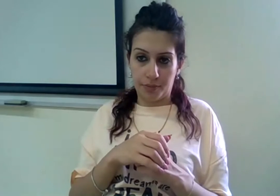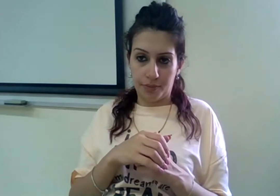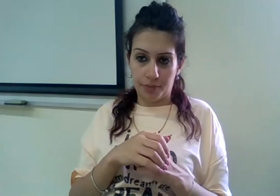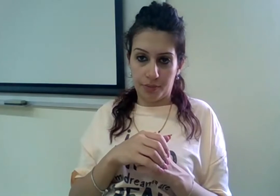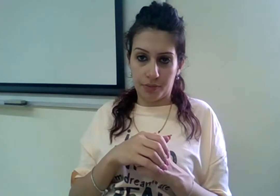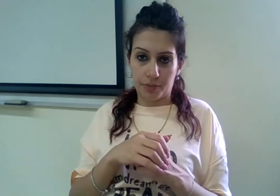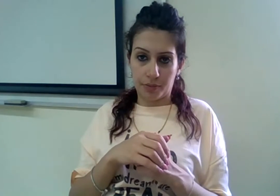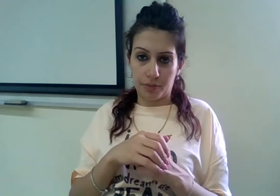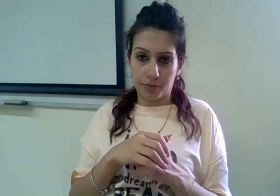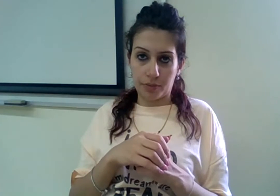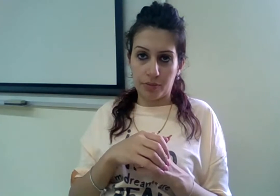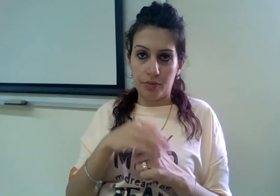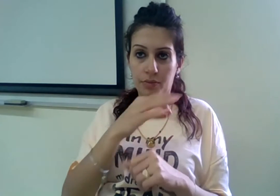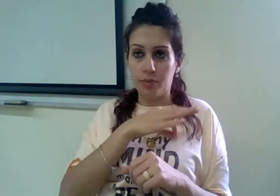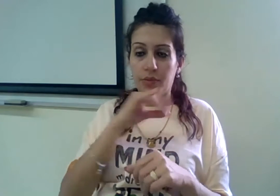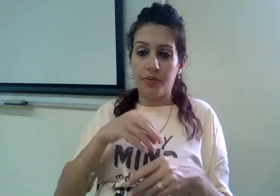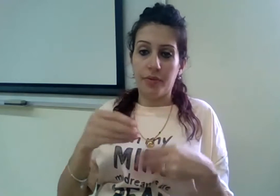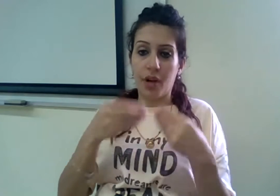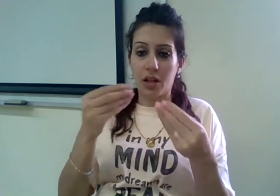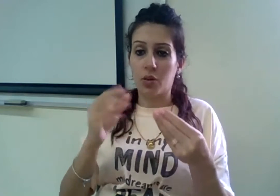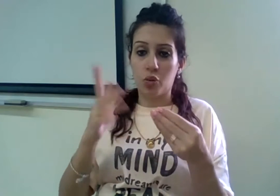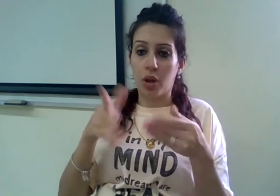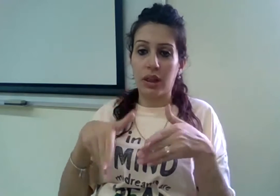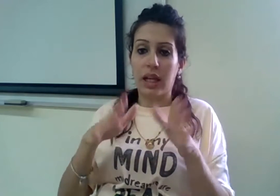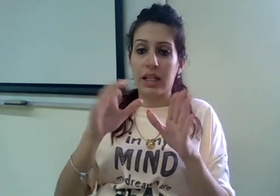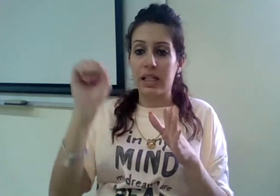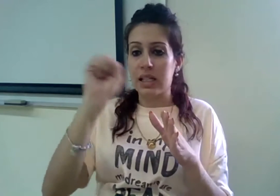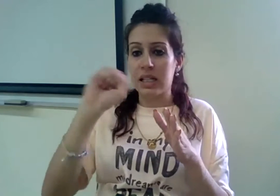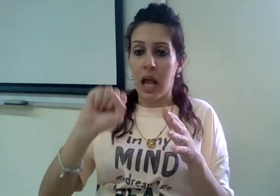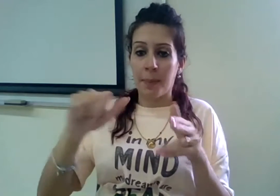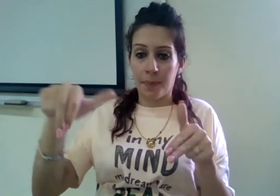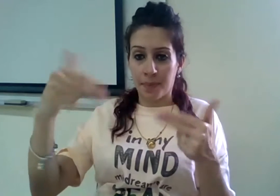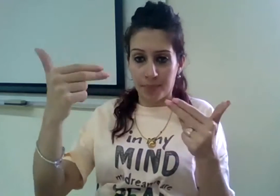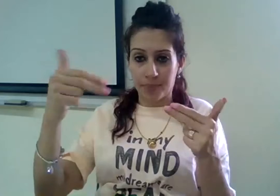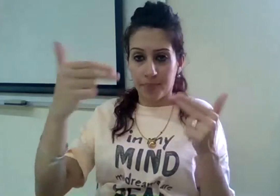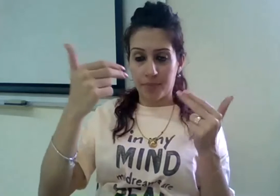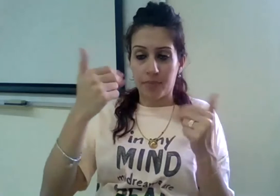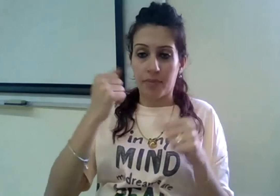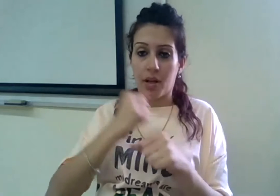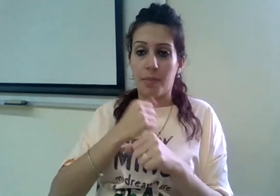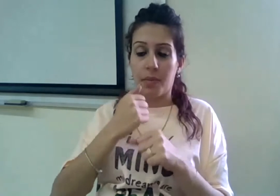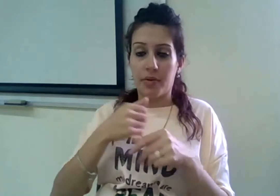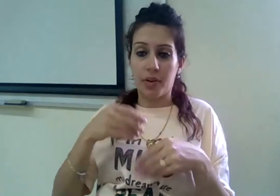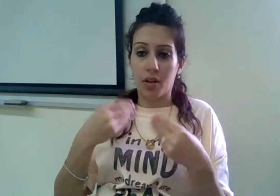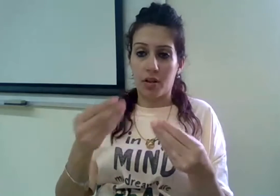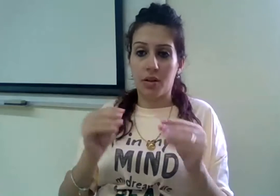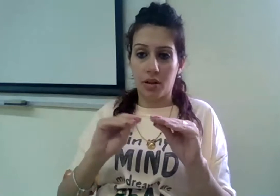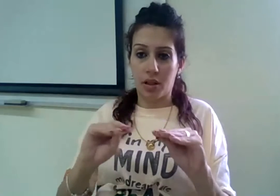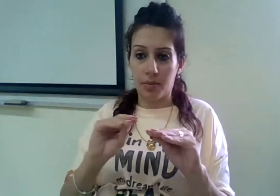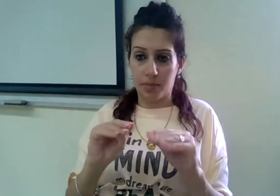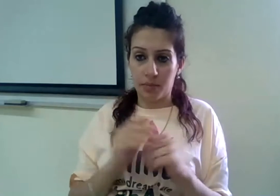With me here wouldn't sit for six minutes and concentrate. But with the teacher and his classmates, he would sit for sixty minutes and he would